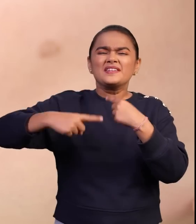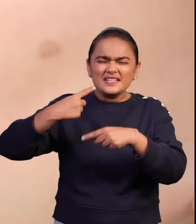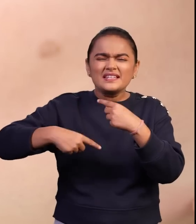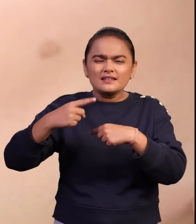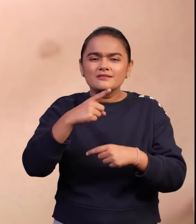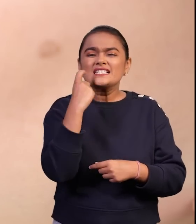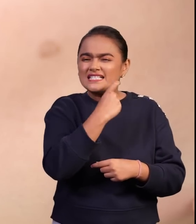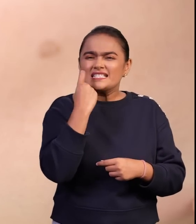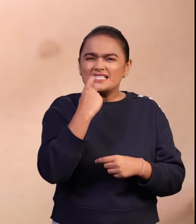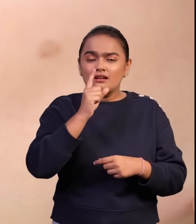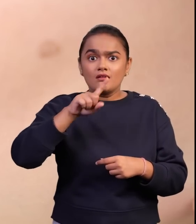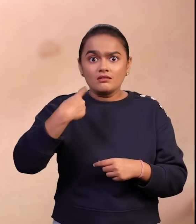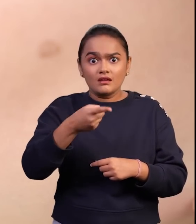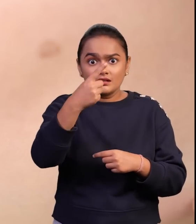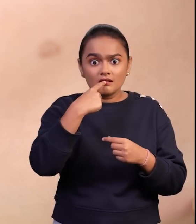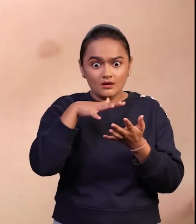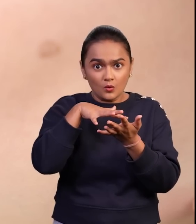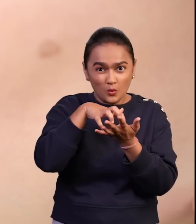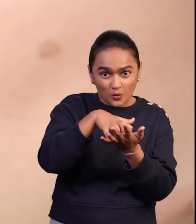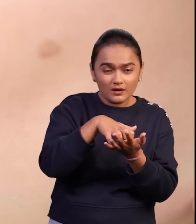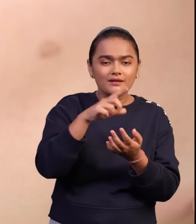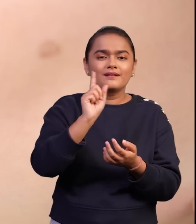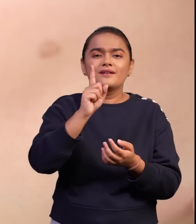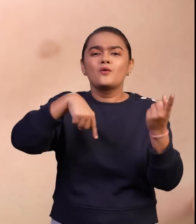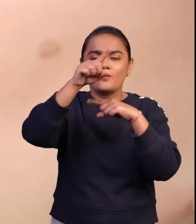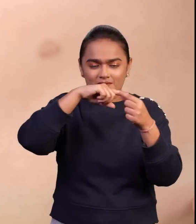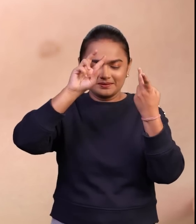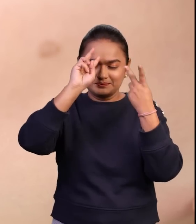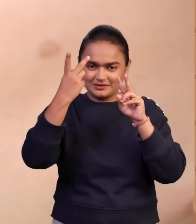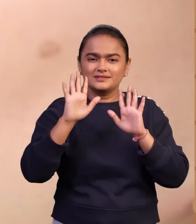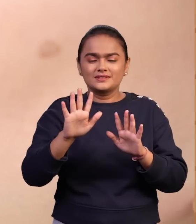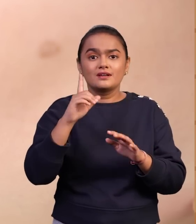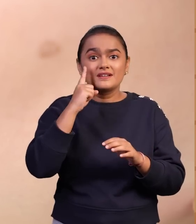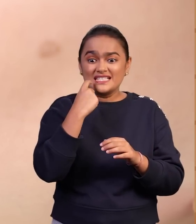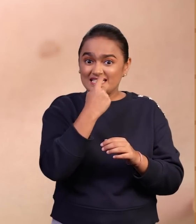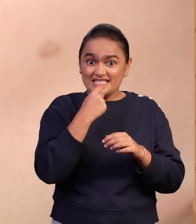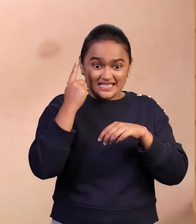But does regular cleaning weaken the teeth? No, not at all! This is a common myth.